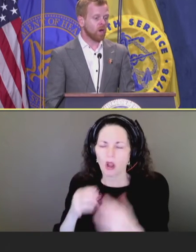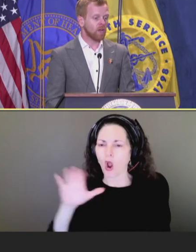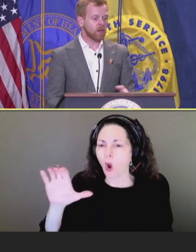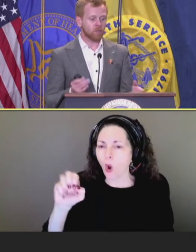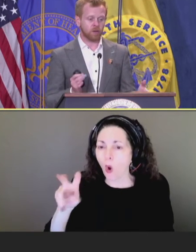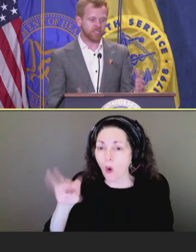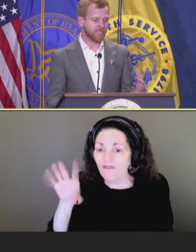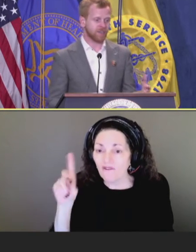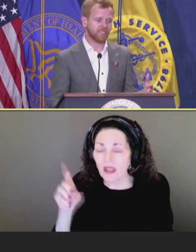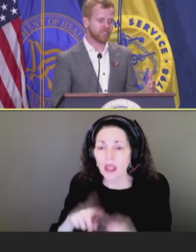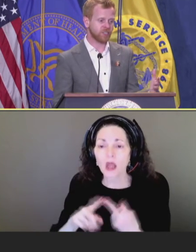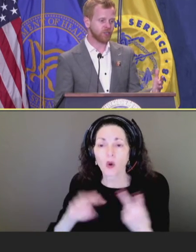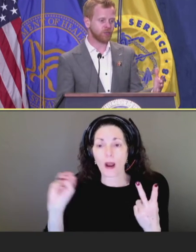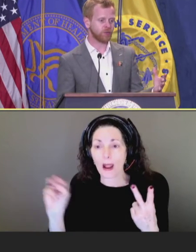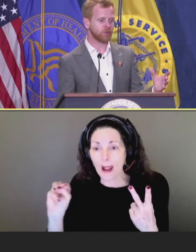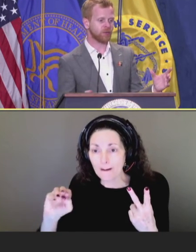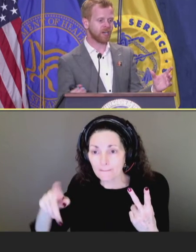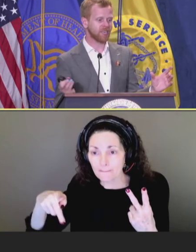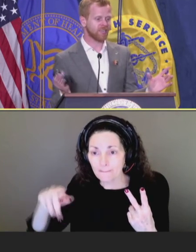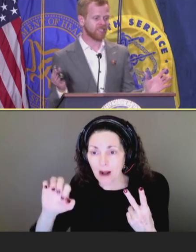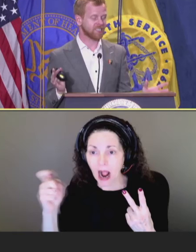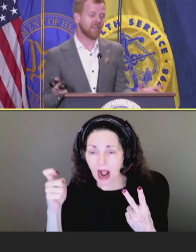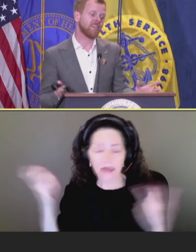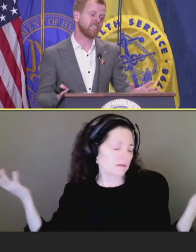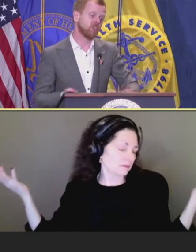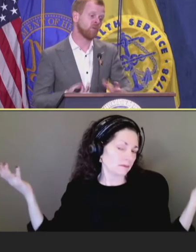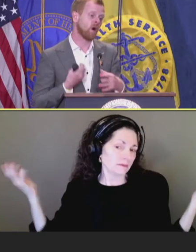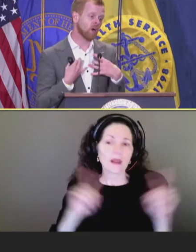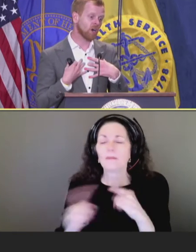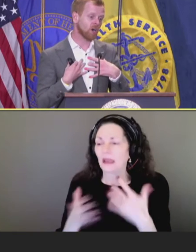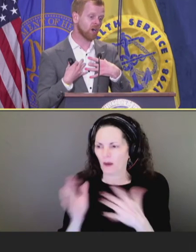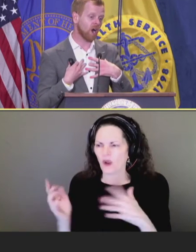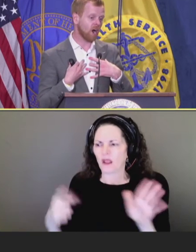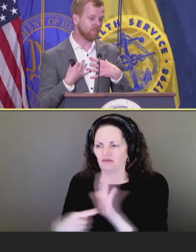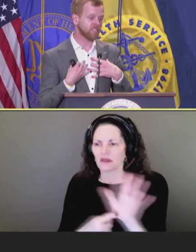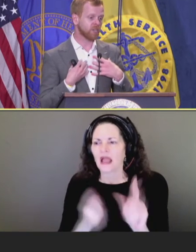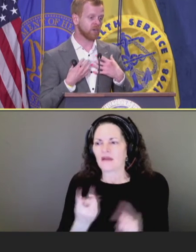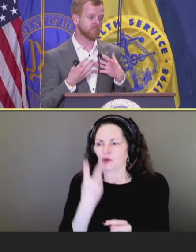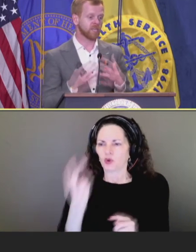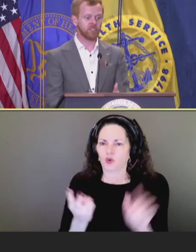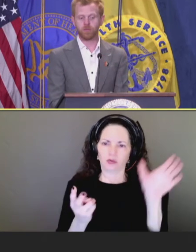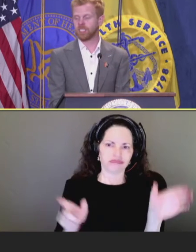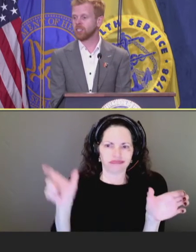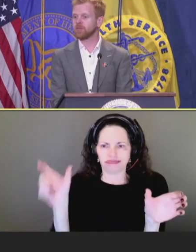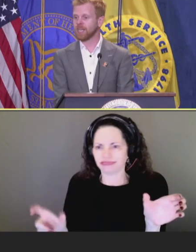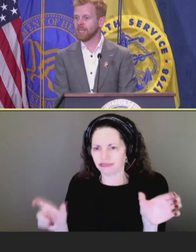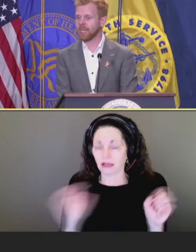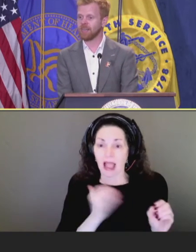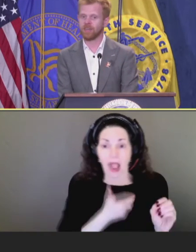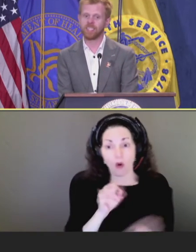I've kind of broke this down into two sides. You know, our office hosts LGBTQ dedicated events,